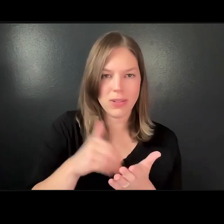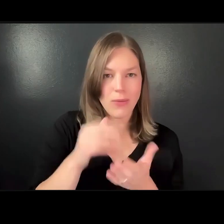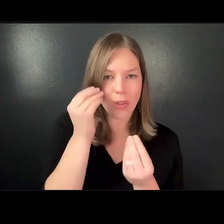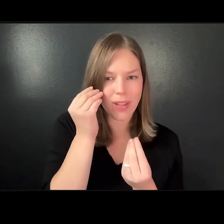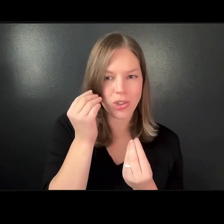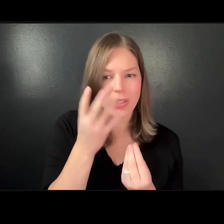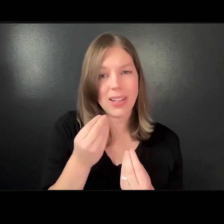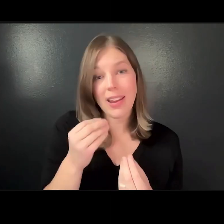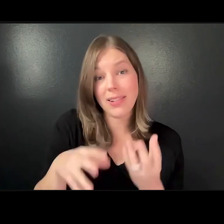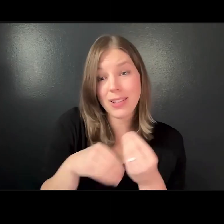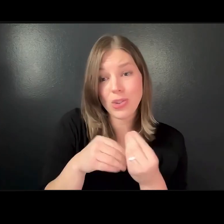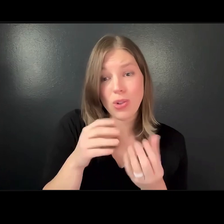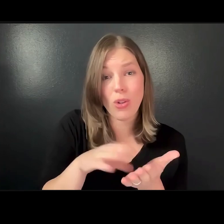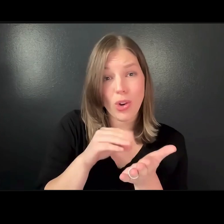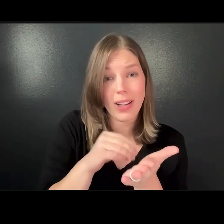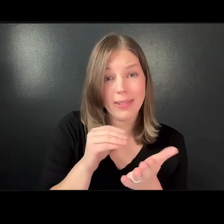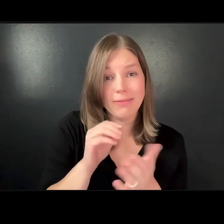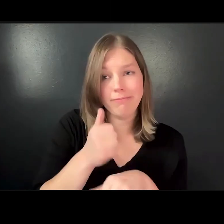for critical self-reflection and opportunities